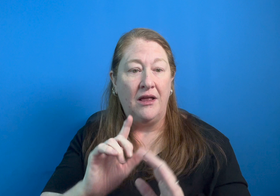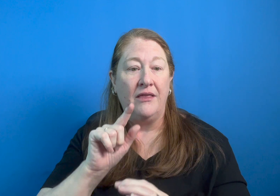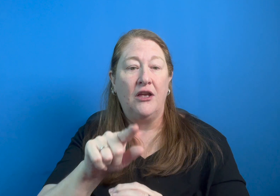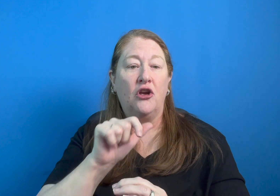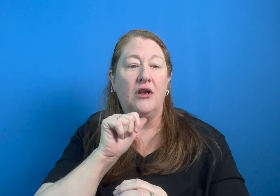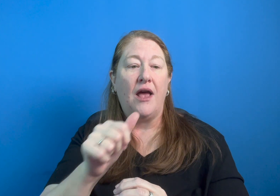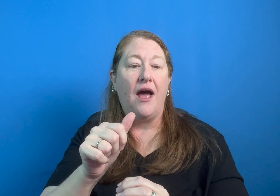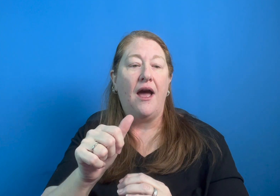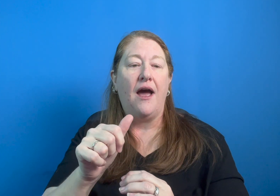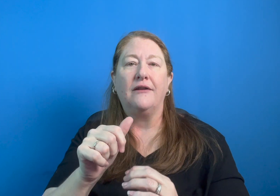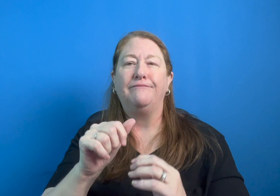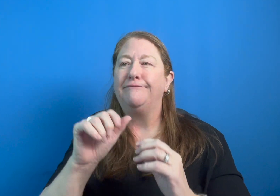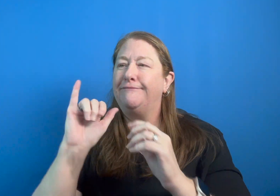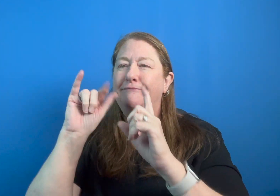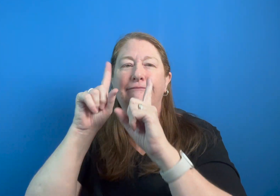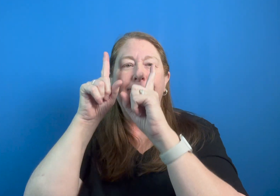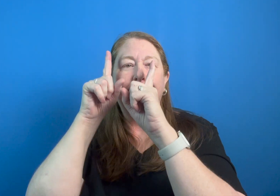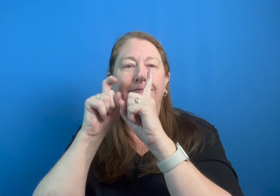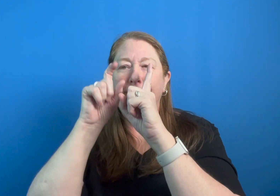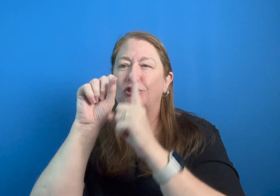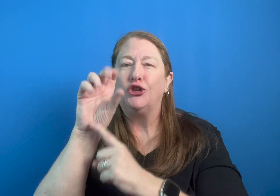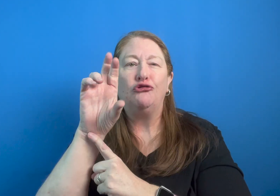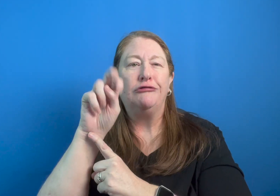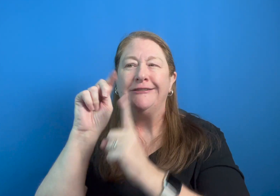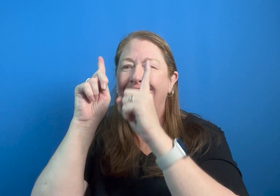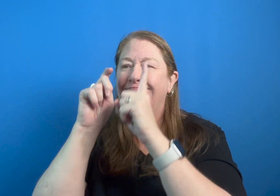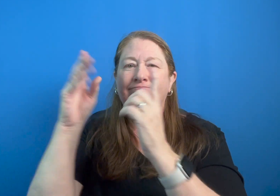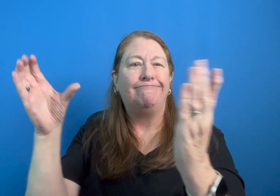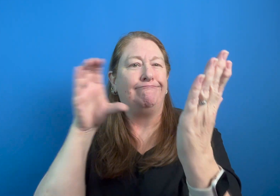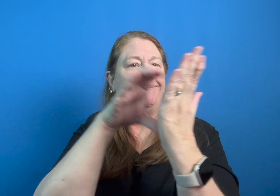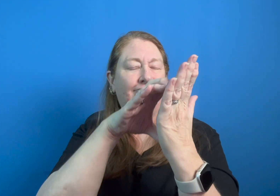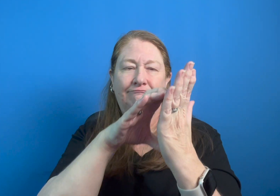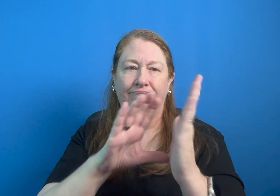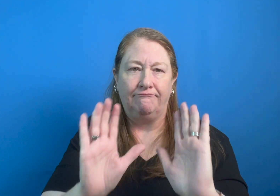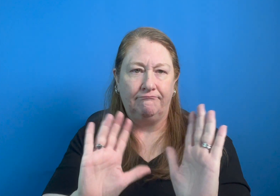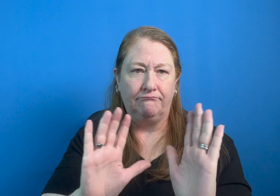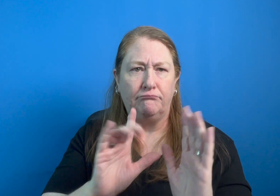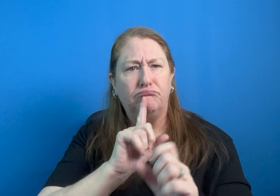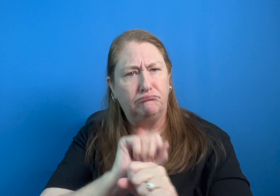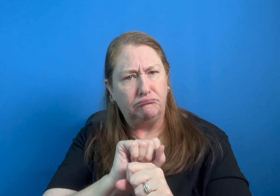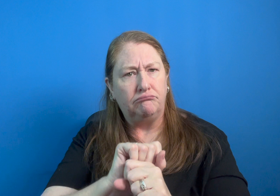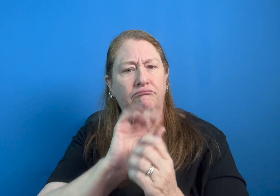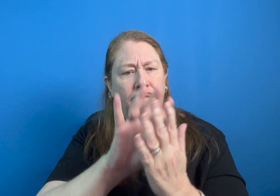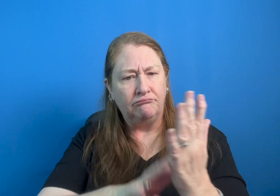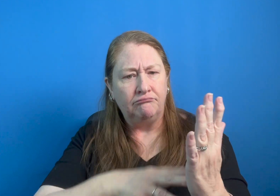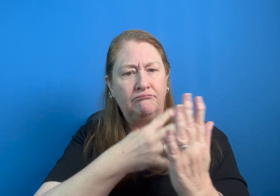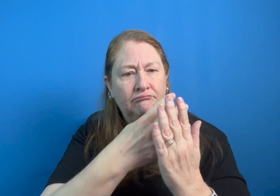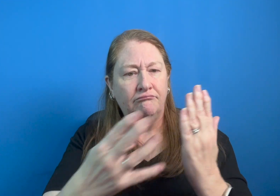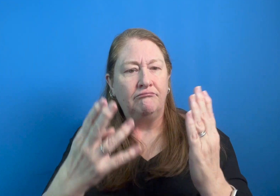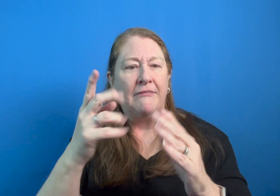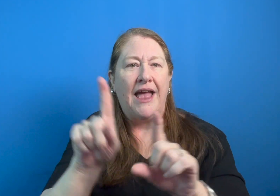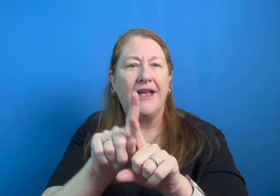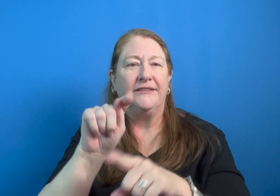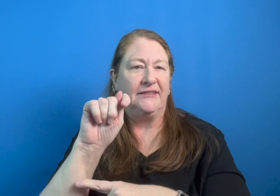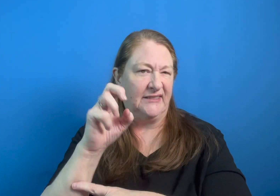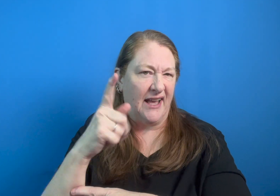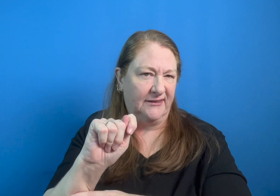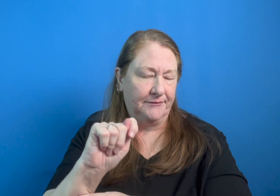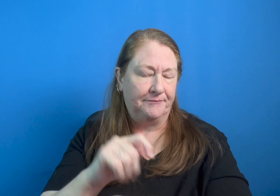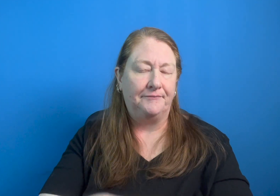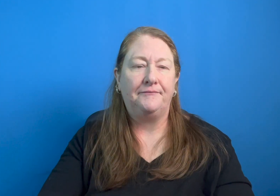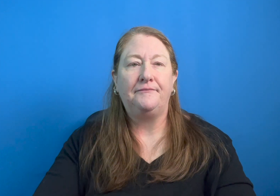They are not presented as screen captures.